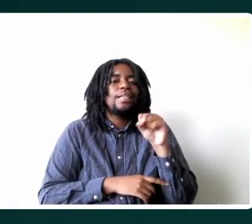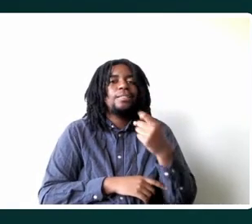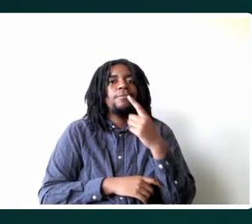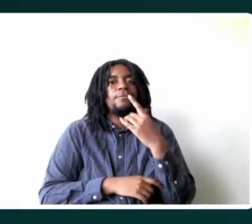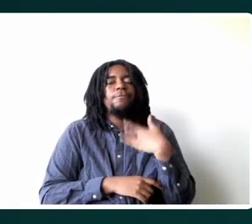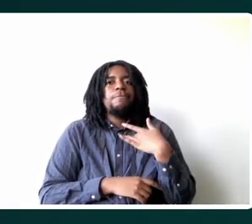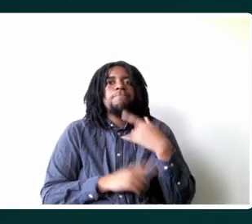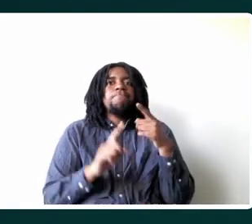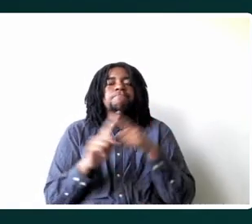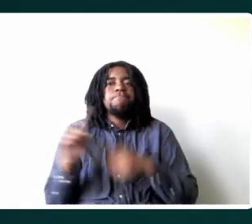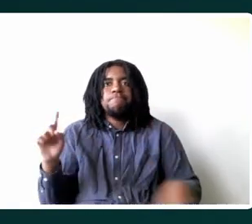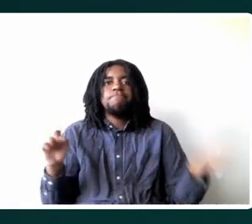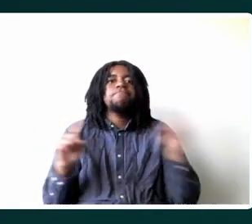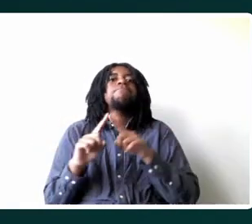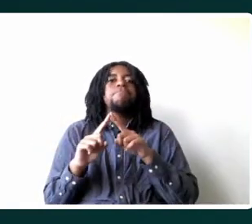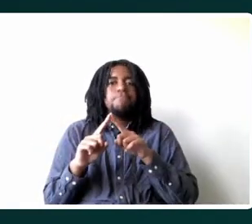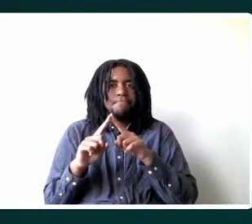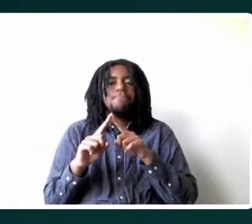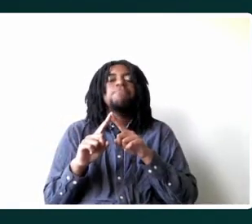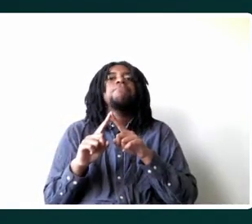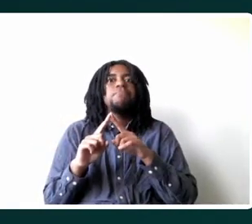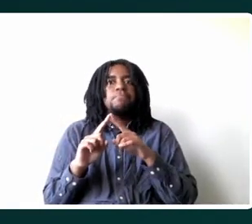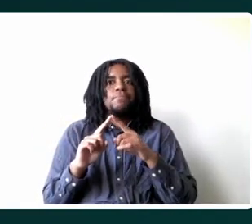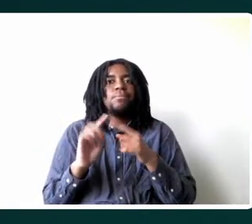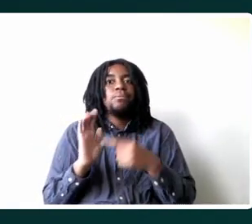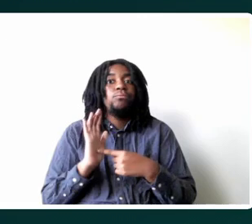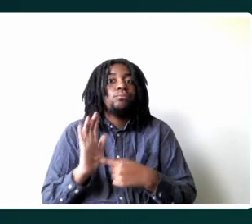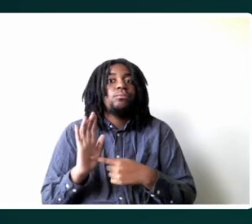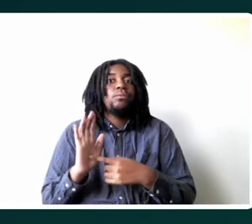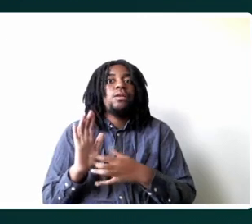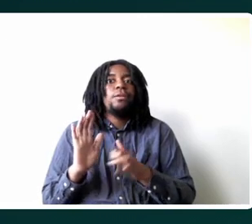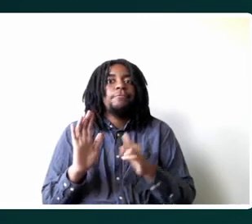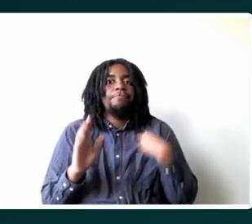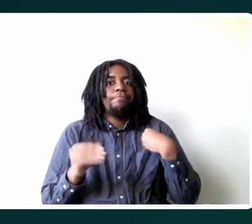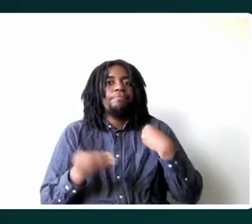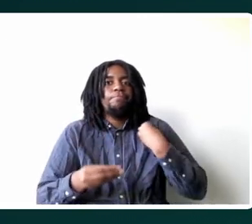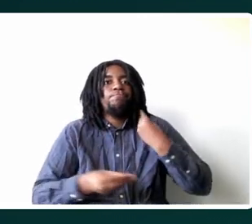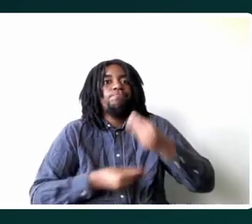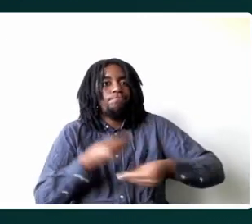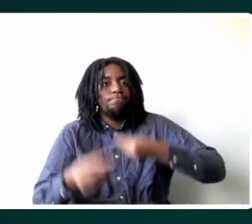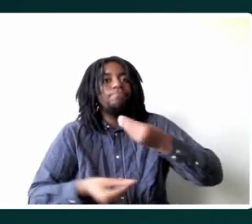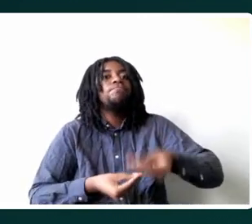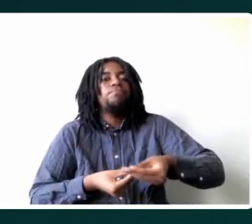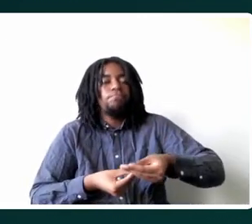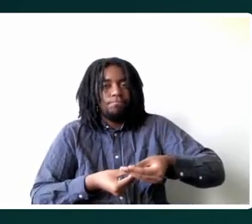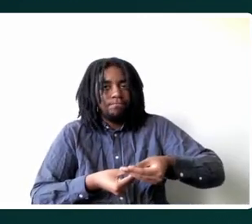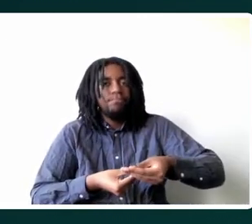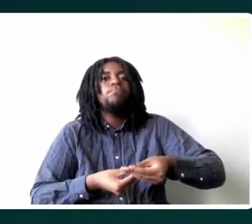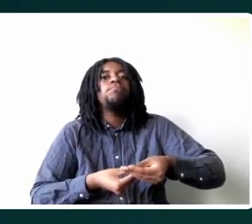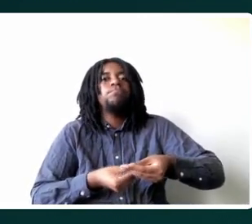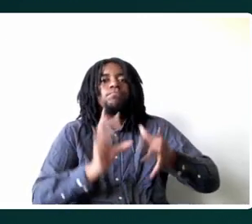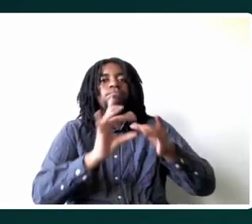showing the ways that this was a lineage and tradition of really intergenerational